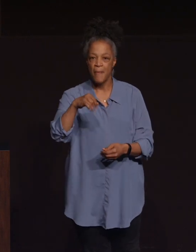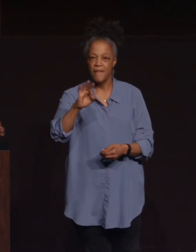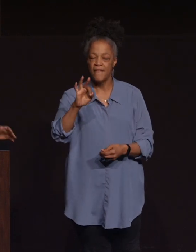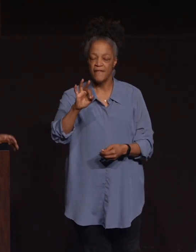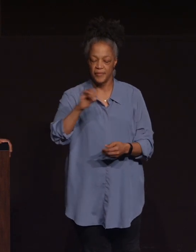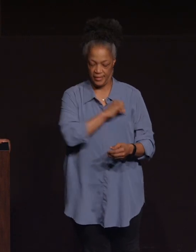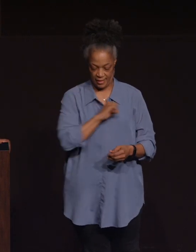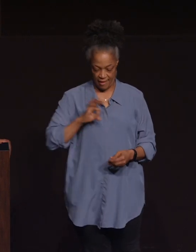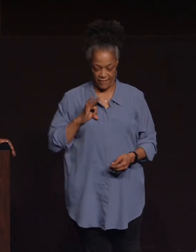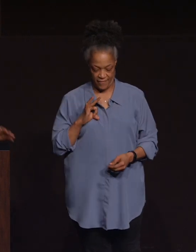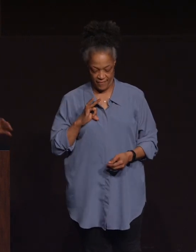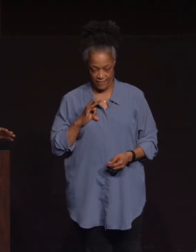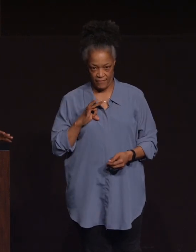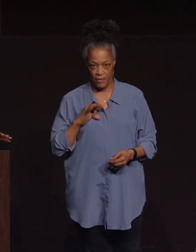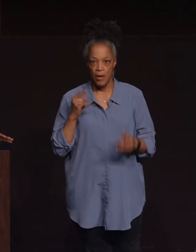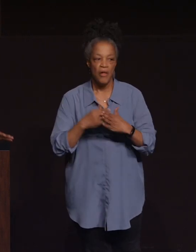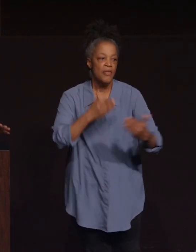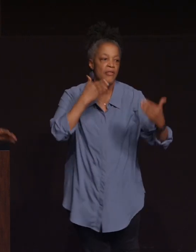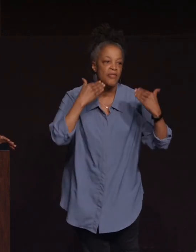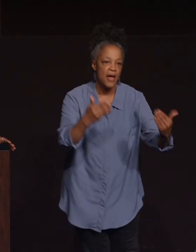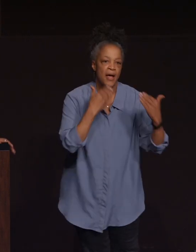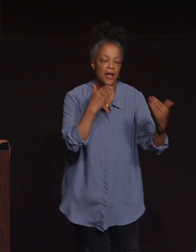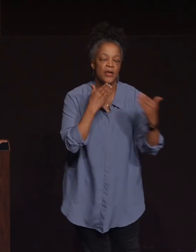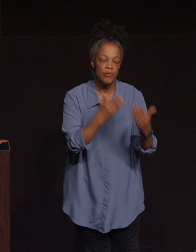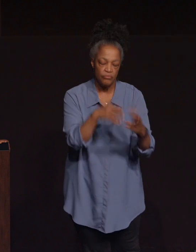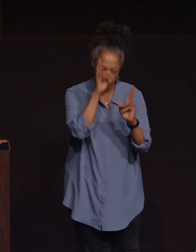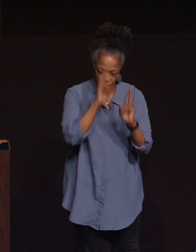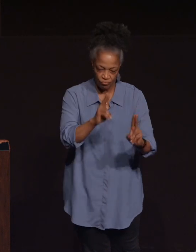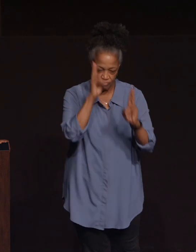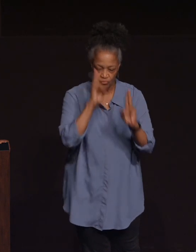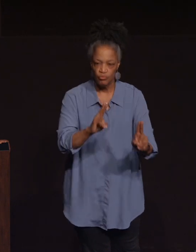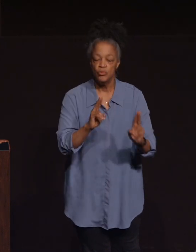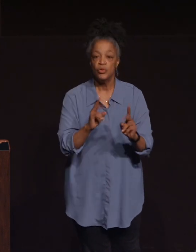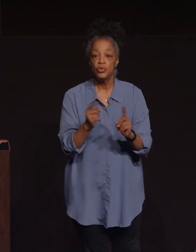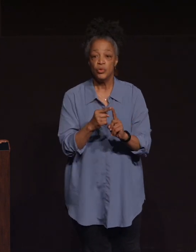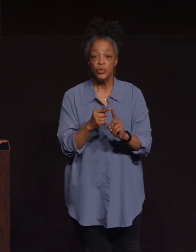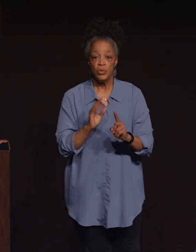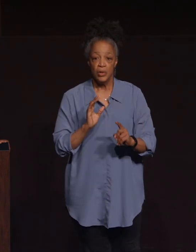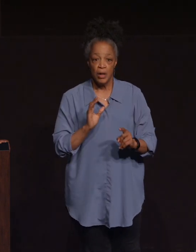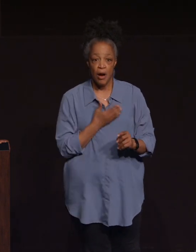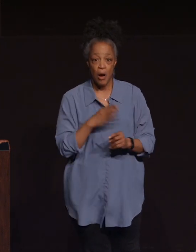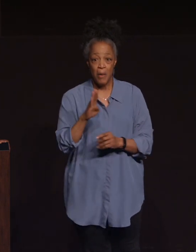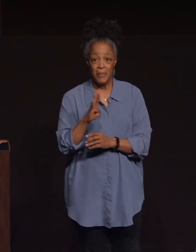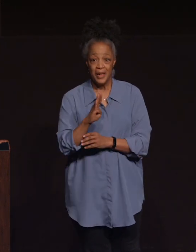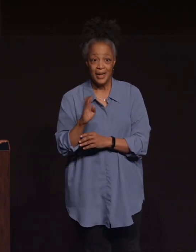Always big thanks and gratitude to our BSC project manager